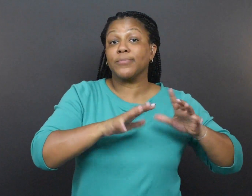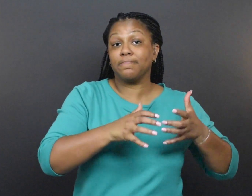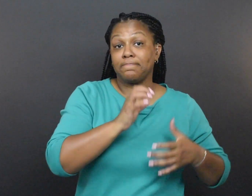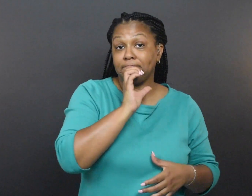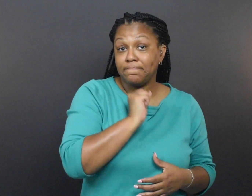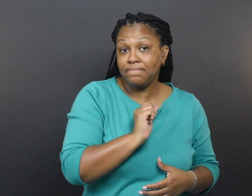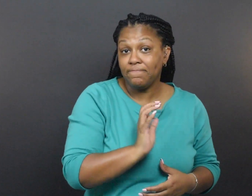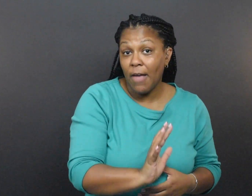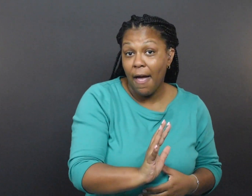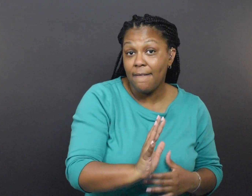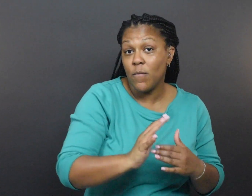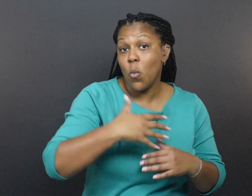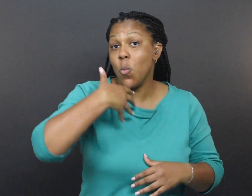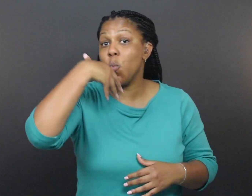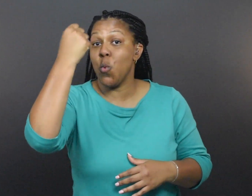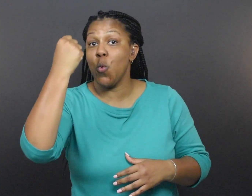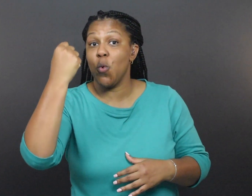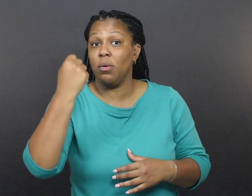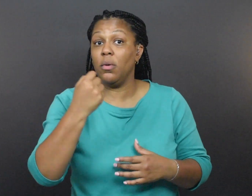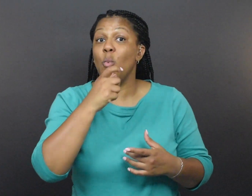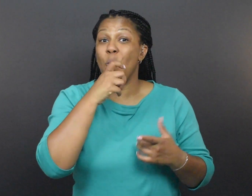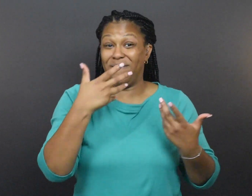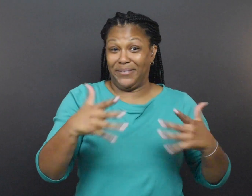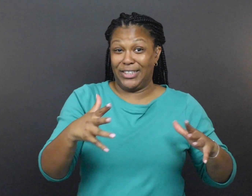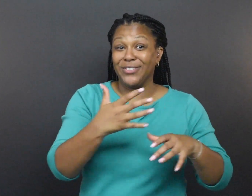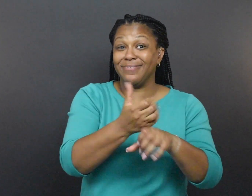People age 5 and older who got the Pfizer vaccine